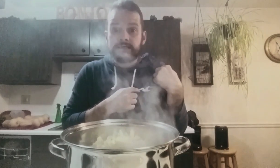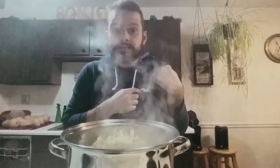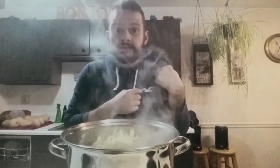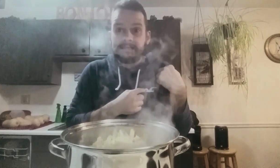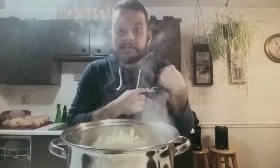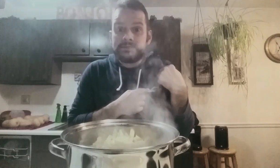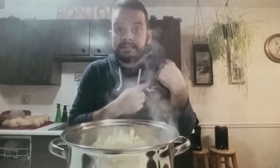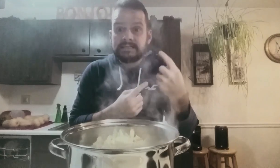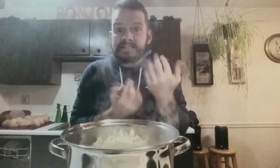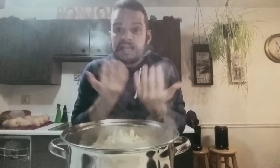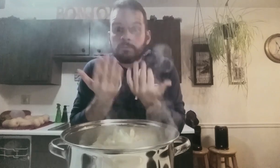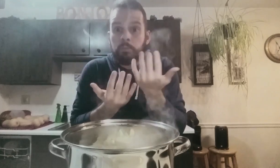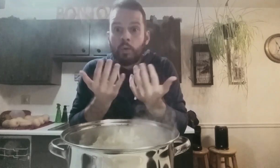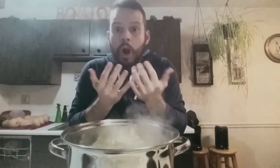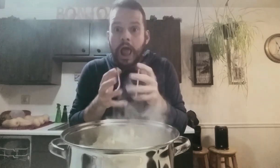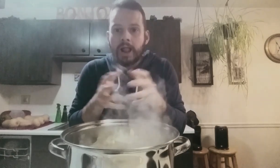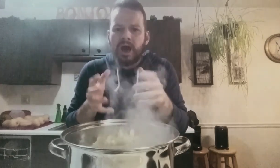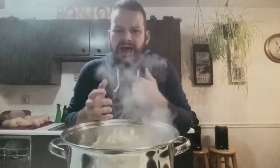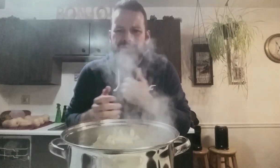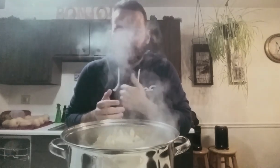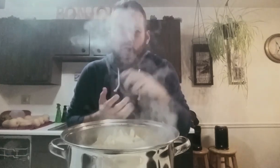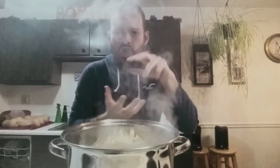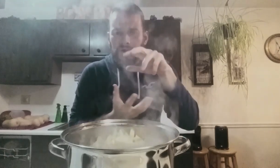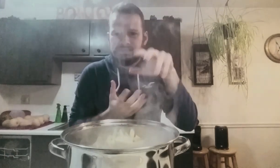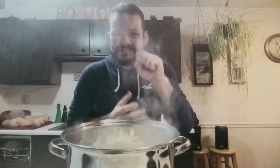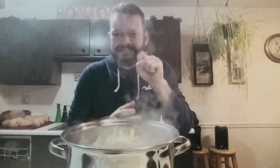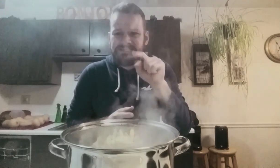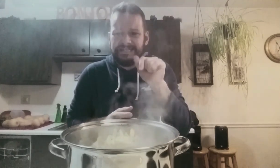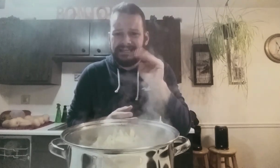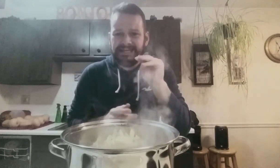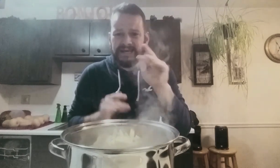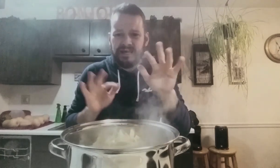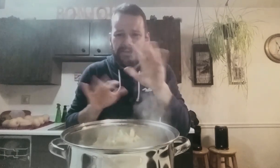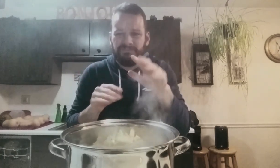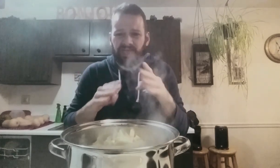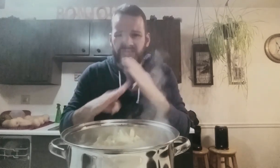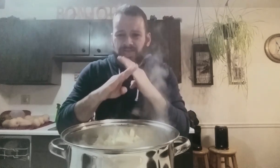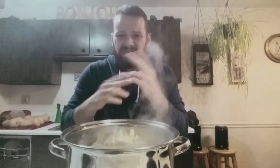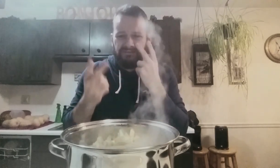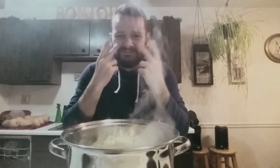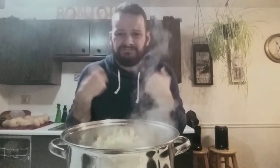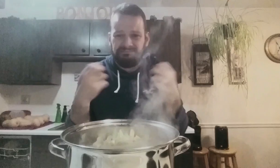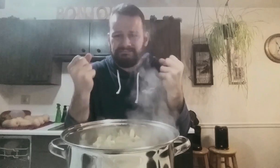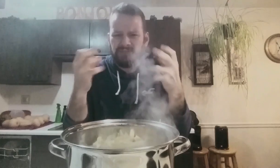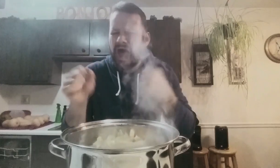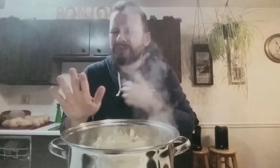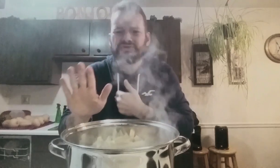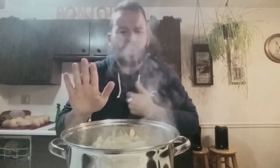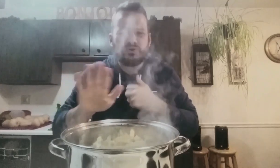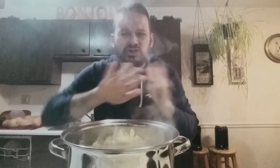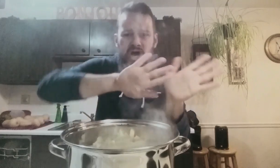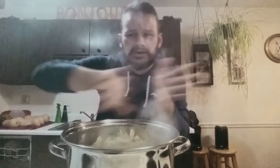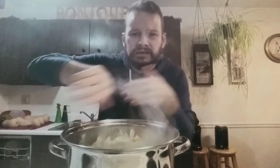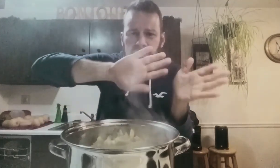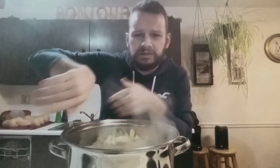Since it is boiling a lot -- I'm sorry that the steam is blocking my sign language. I'm so sorry!